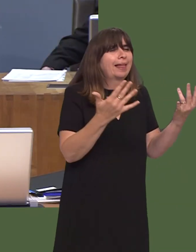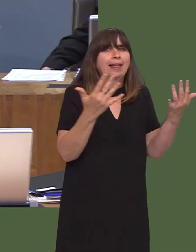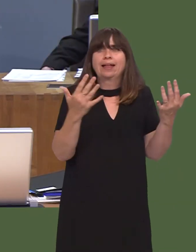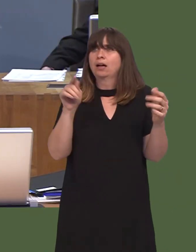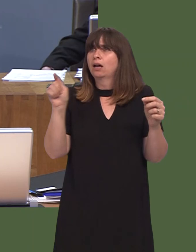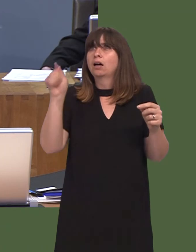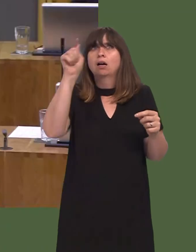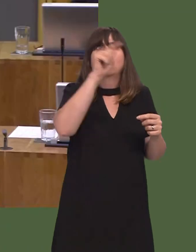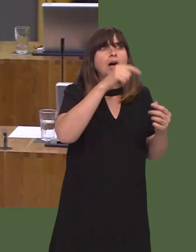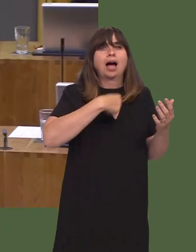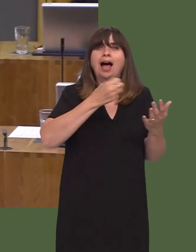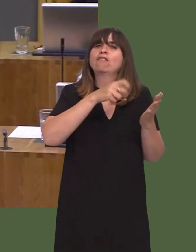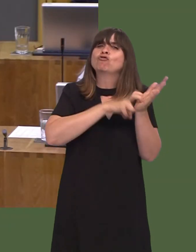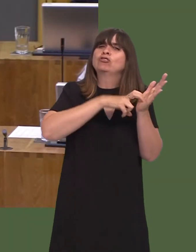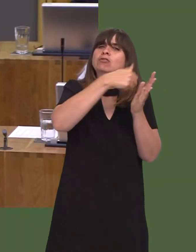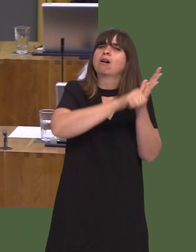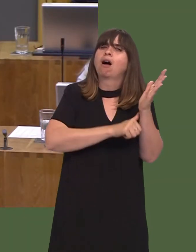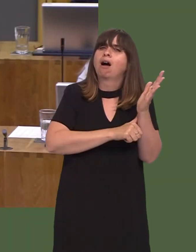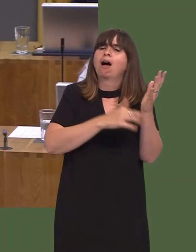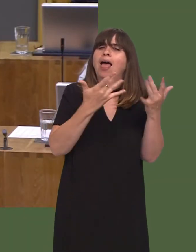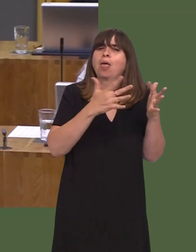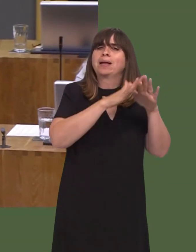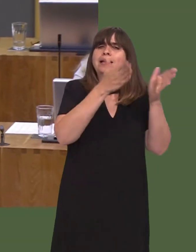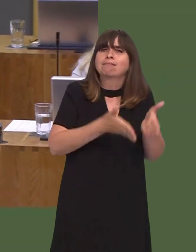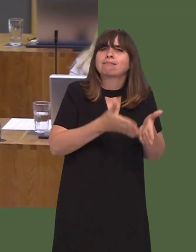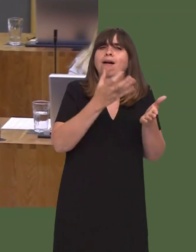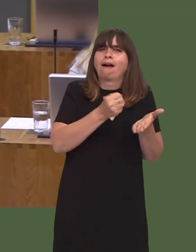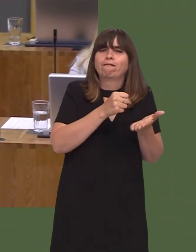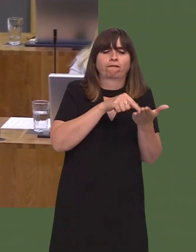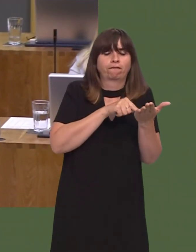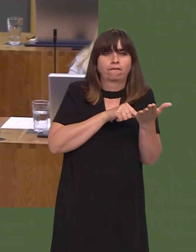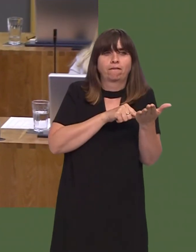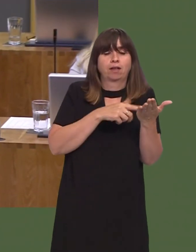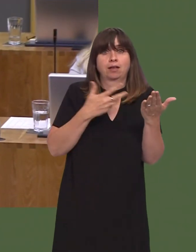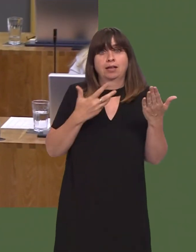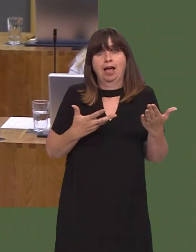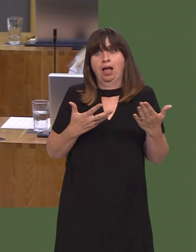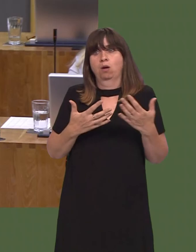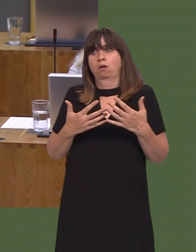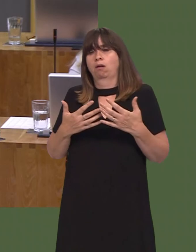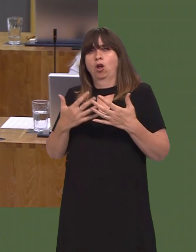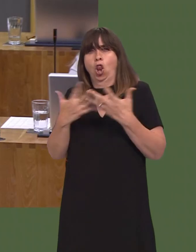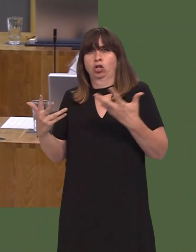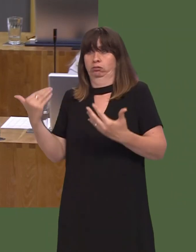galw ar Jane Hutt i wneud y datganiad. Jane Hutt: Llywydd, I want you to consider a point of order. Y Llywydd / The Llywydd: Ah, right. This is a point of order, not your statement. Okay. Point of orderóJane Hutt. Jane Hutt: Diolch, Llywydd. I want you to consider a point of order made regarding Adam Priceís question, which I felt was inappropriate in relation to Standing Order 13.9, to the